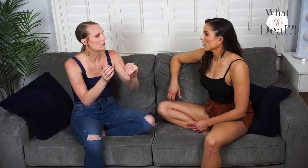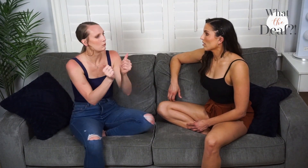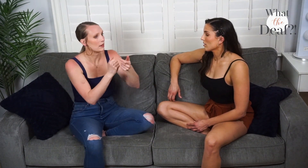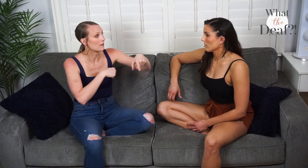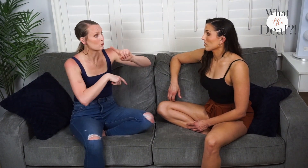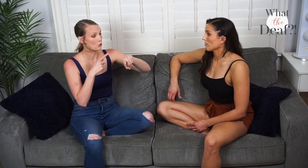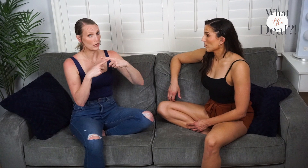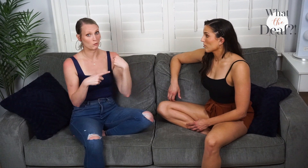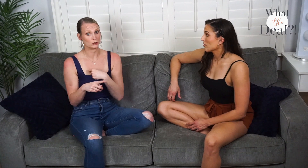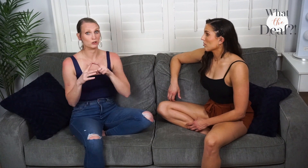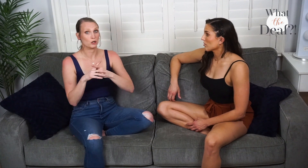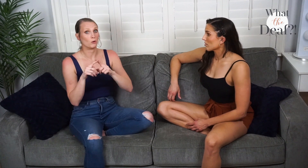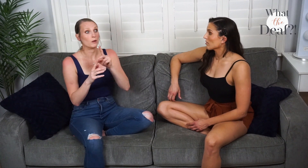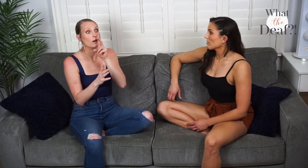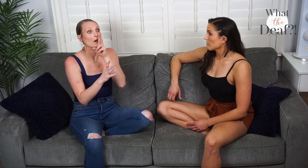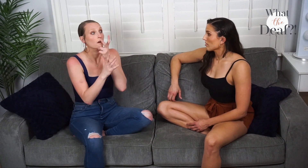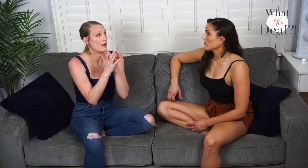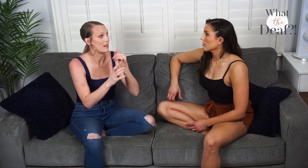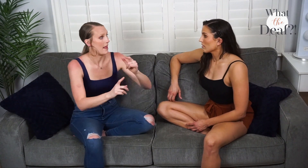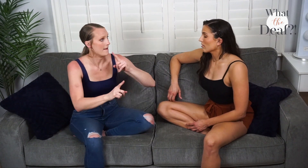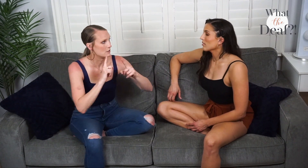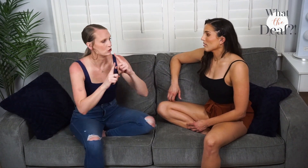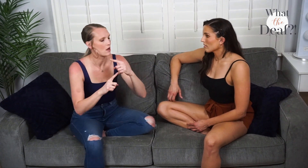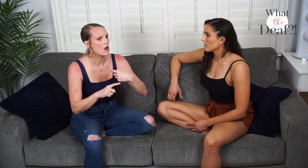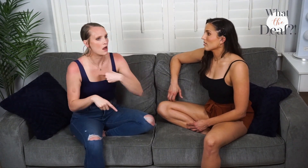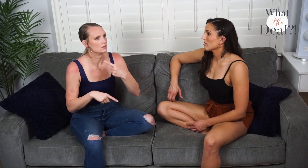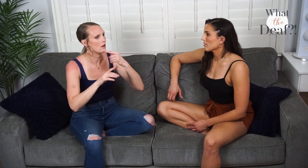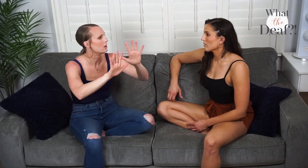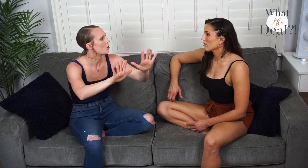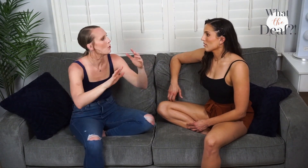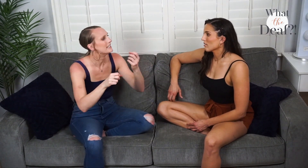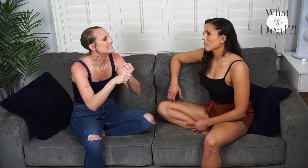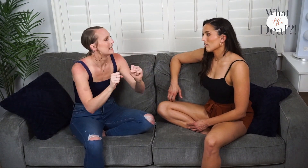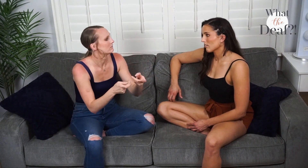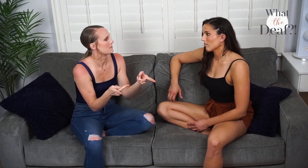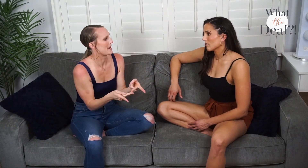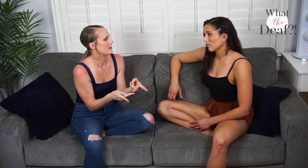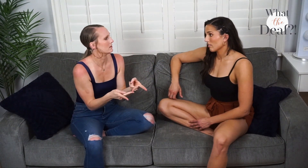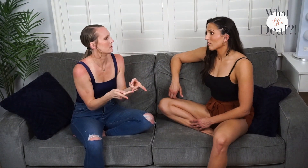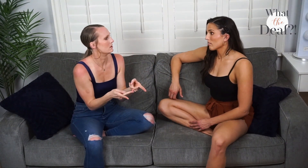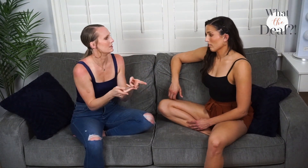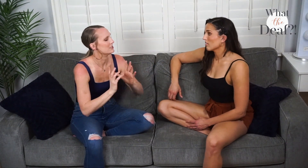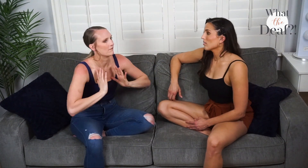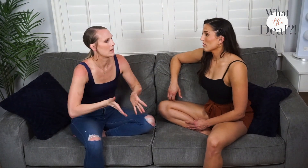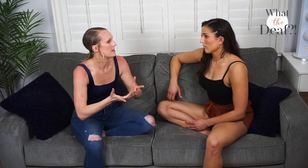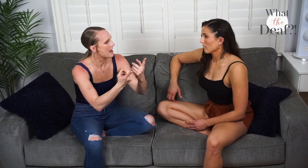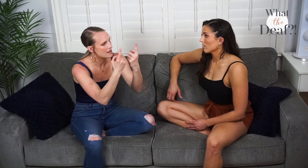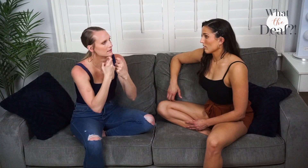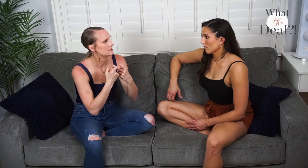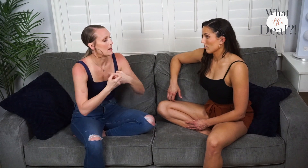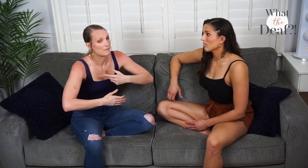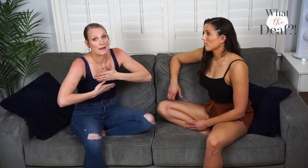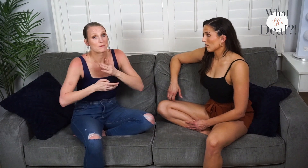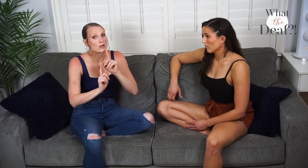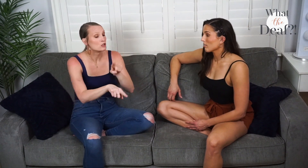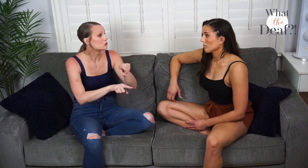I always repeat myself with people. When we start to get into heavy conversations, I always reassure them that this is a safe place. I'm fine.